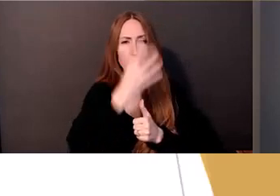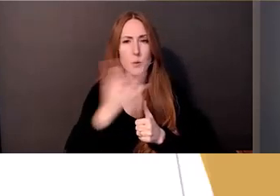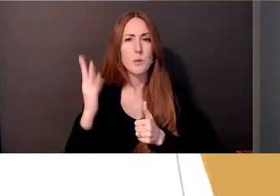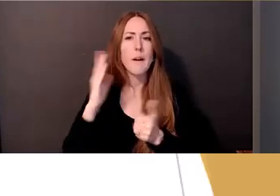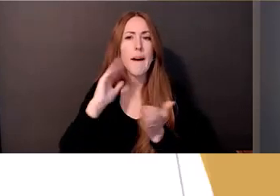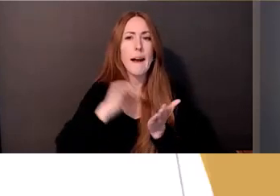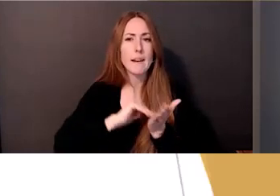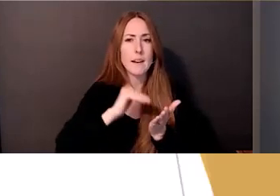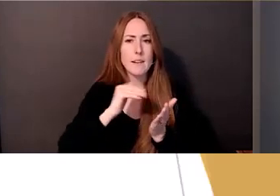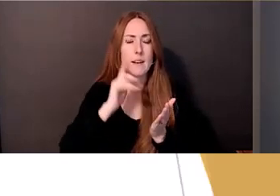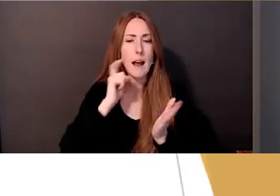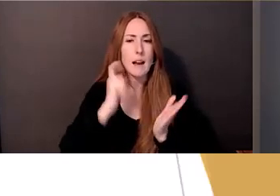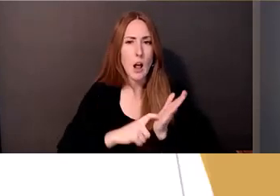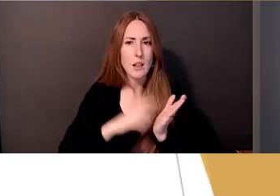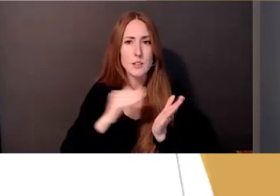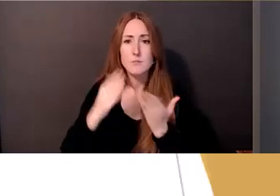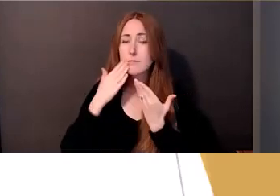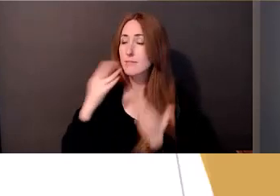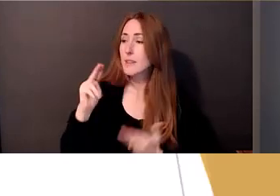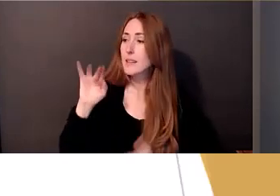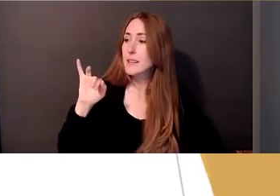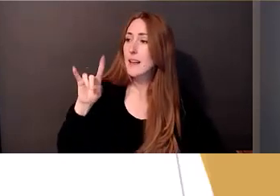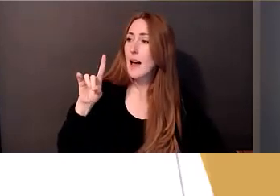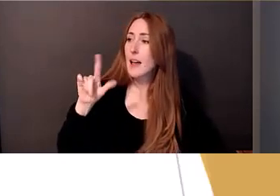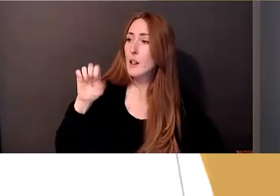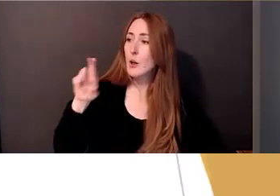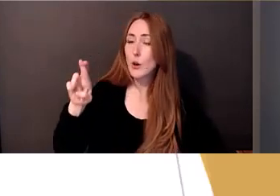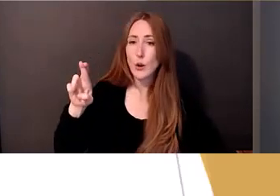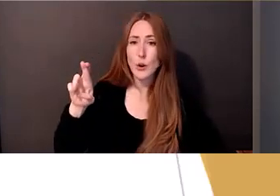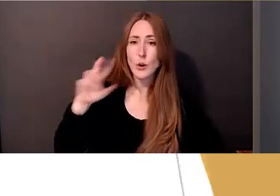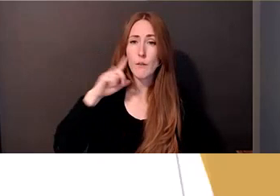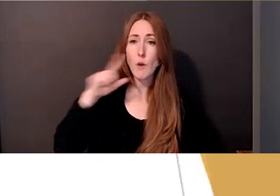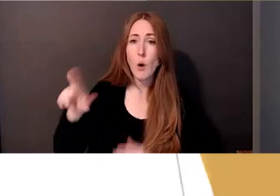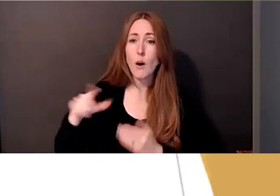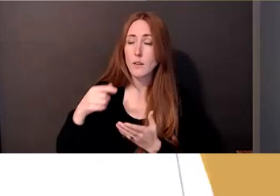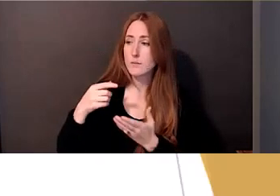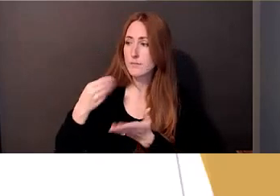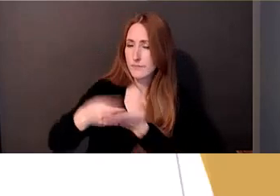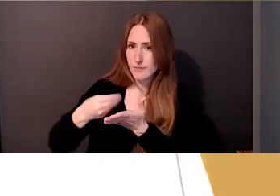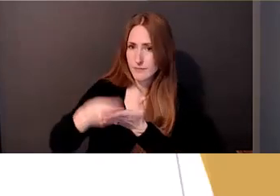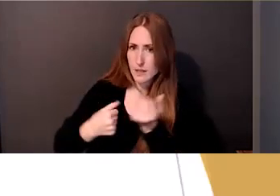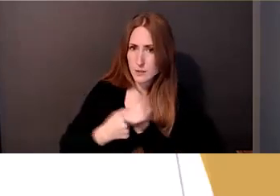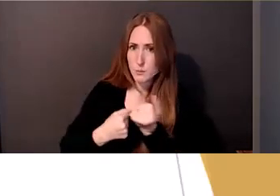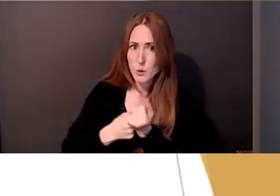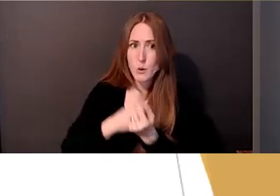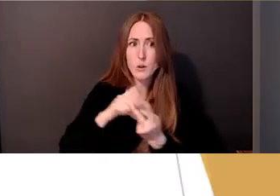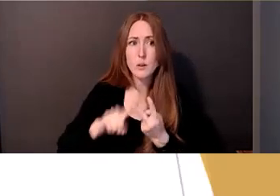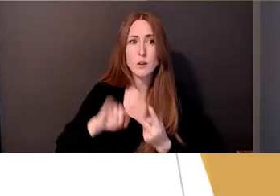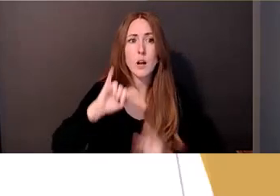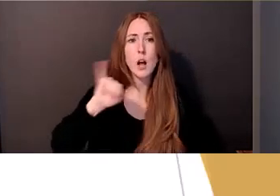NIDILRR for funding this project. I also want to thank the Johns Hopkins School of Nursing,